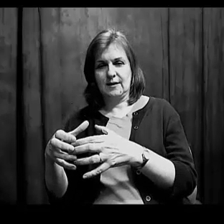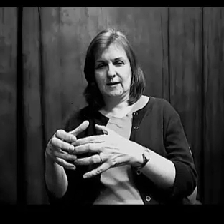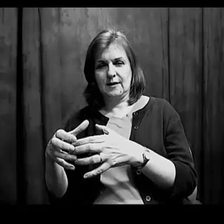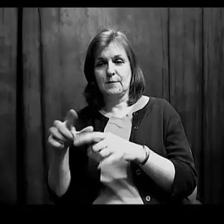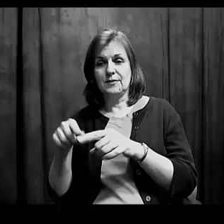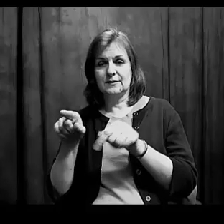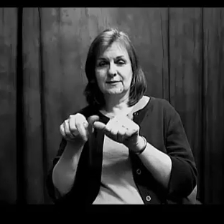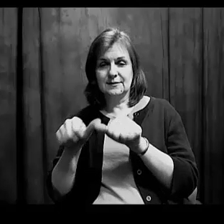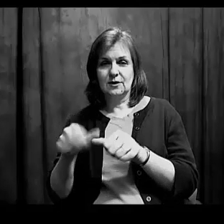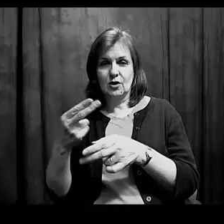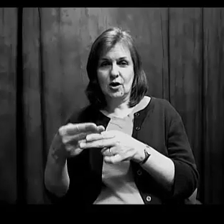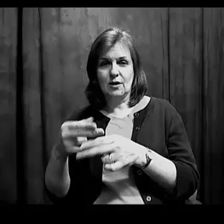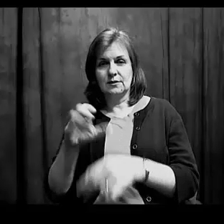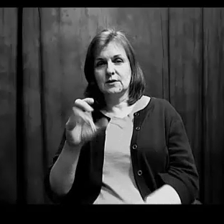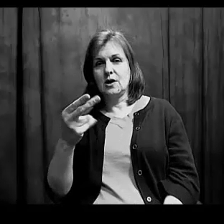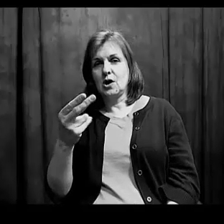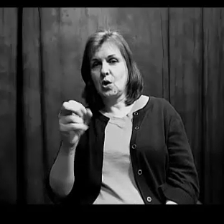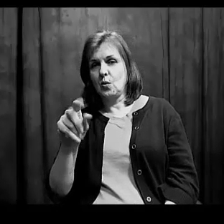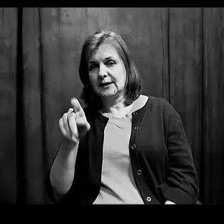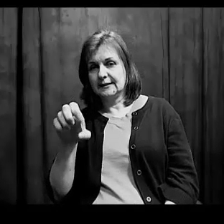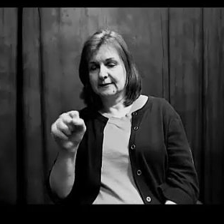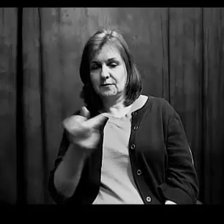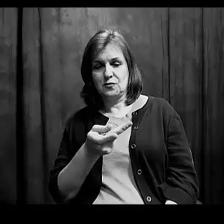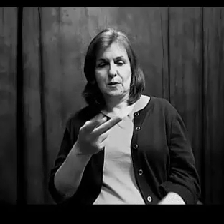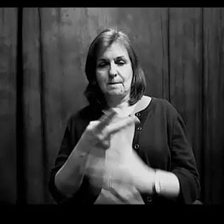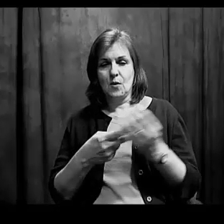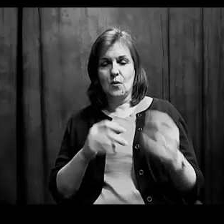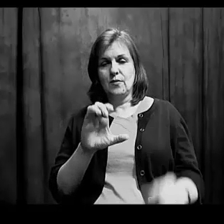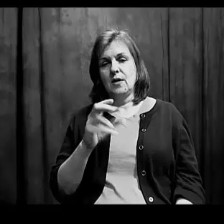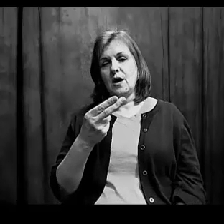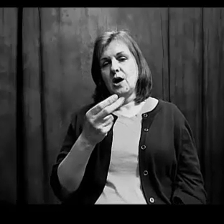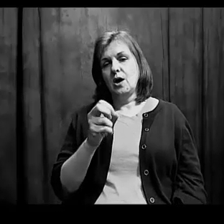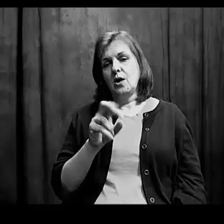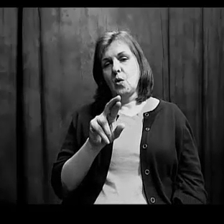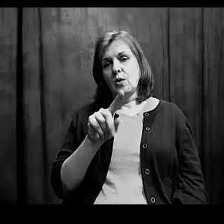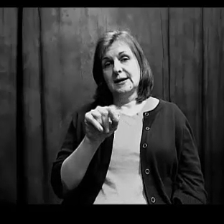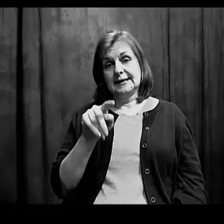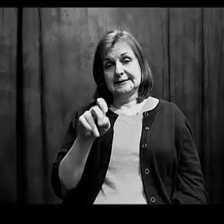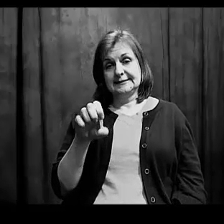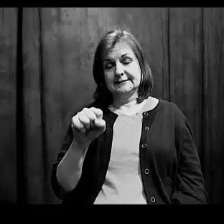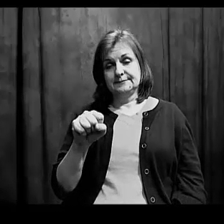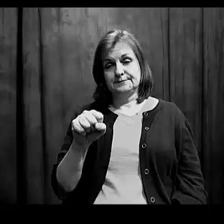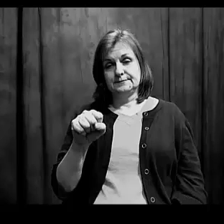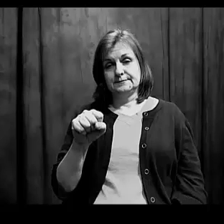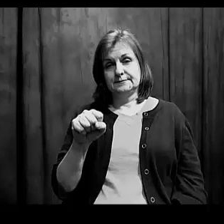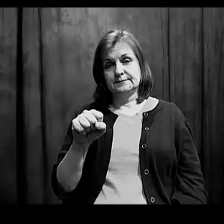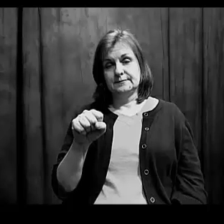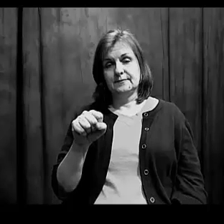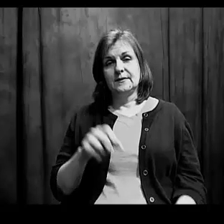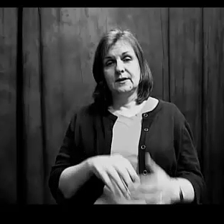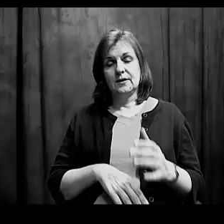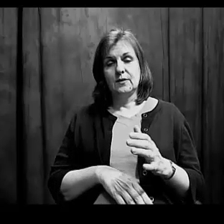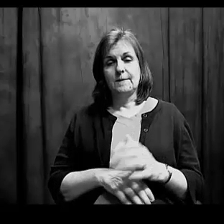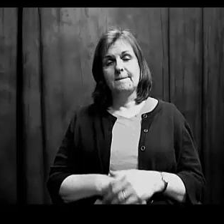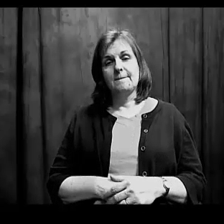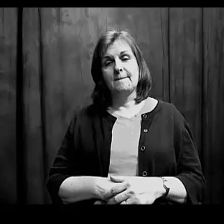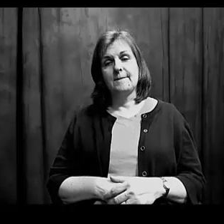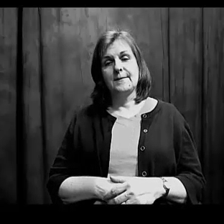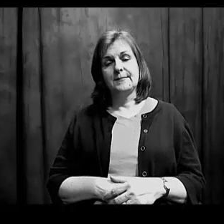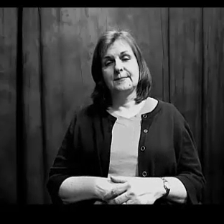but are still chordates these are all still chordates we are talking about -- so the development